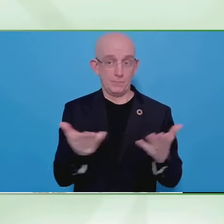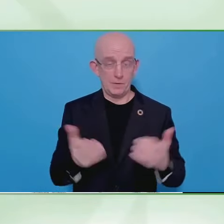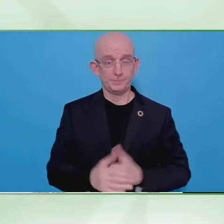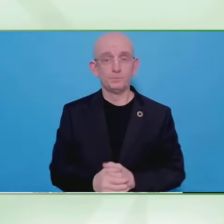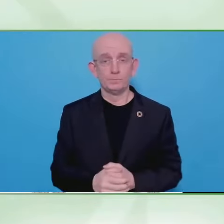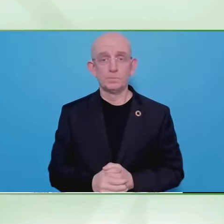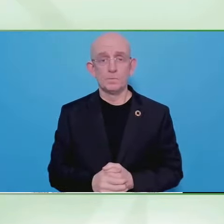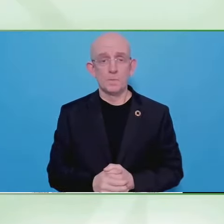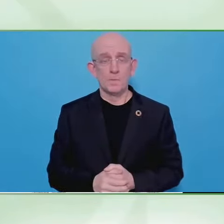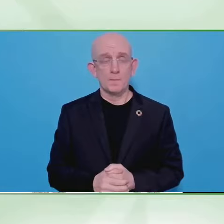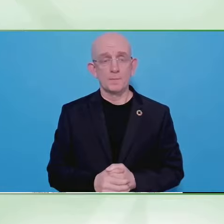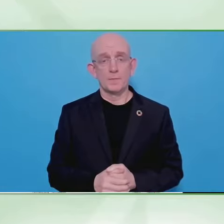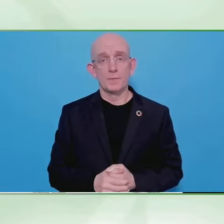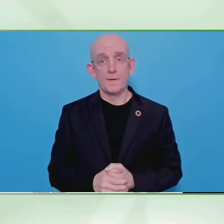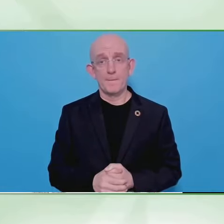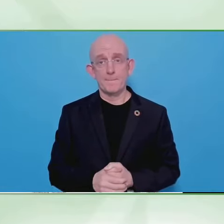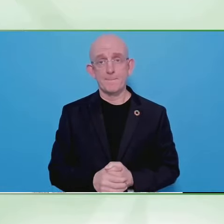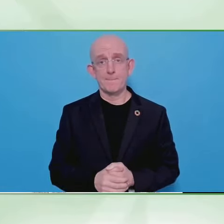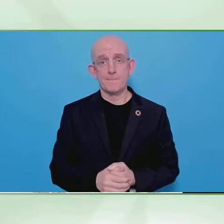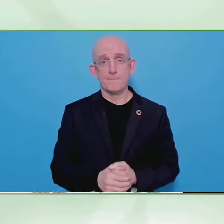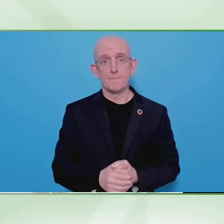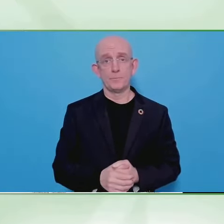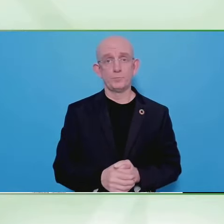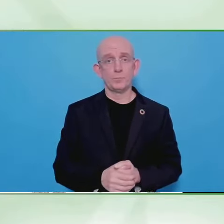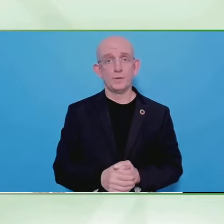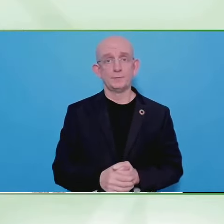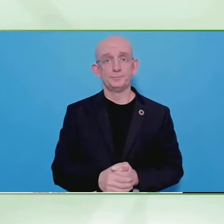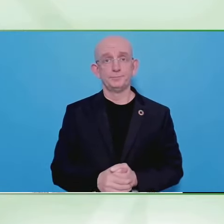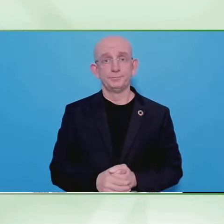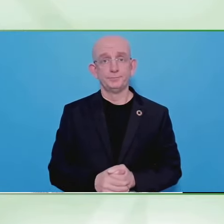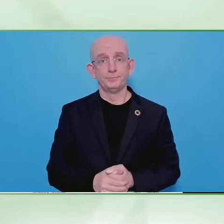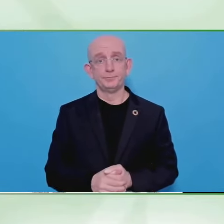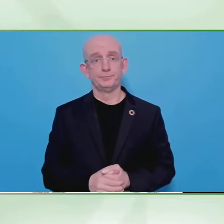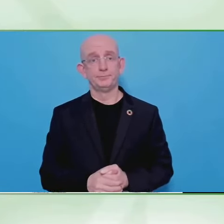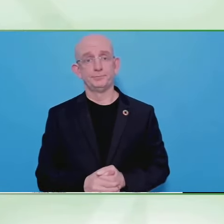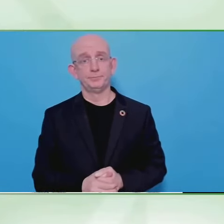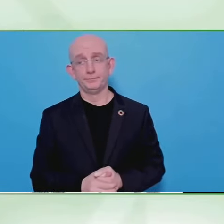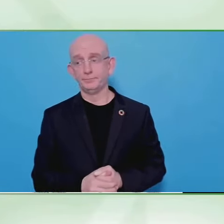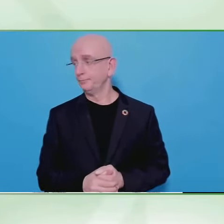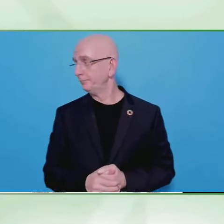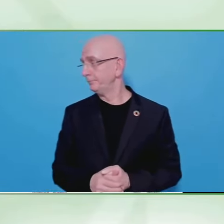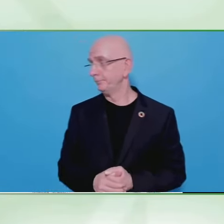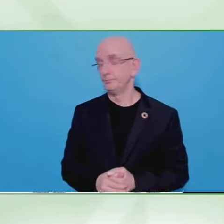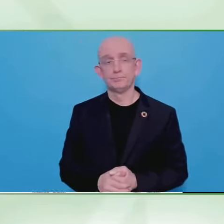Pride across the world.